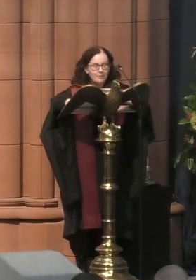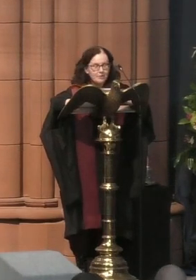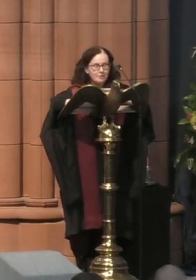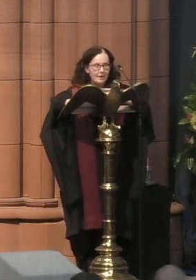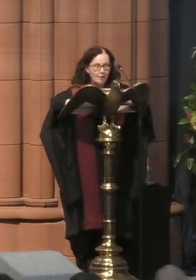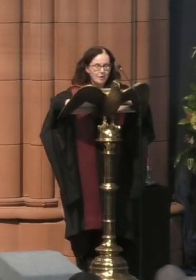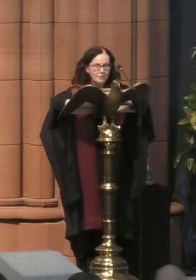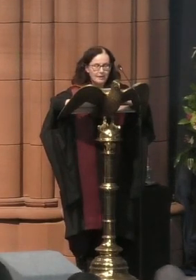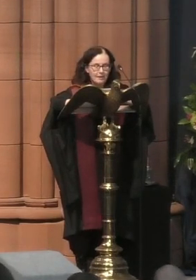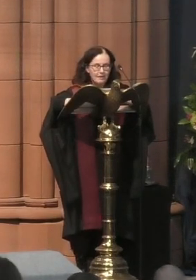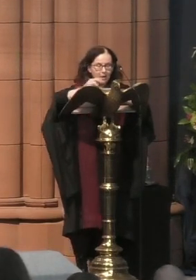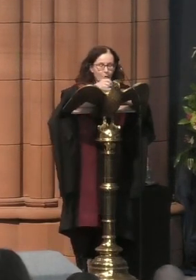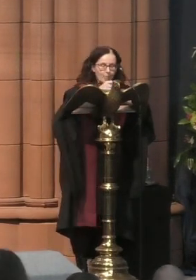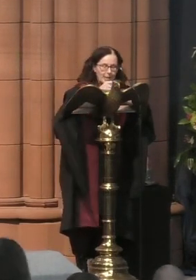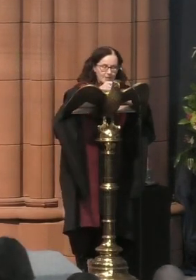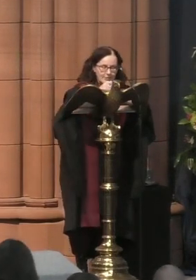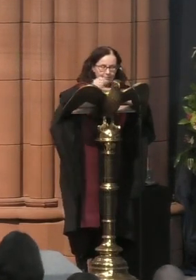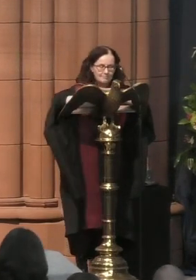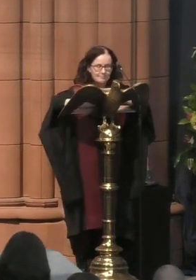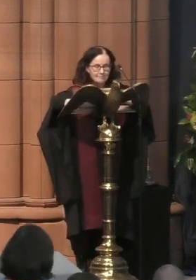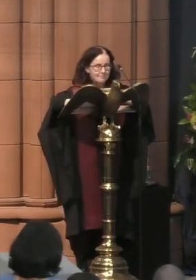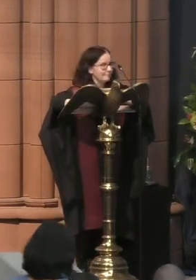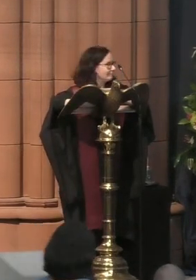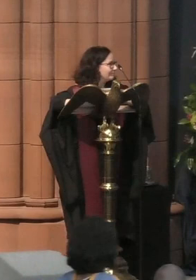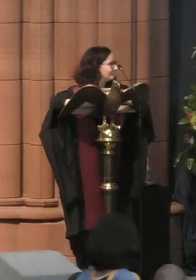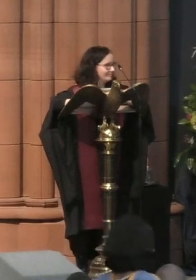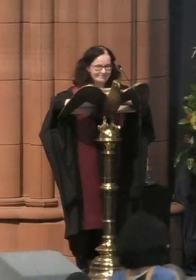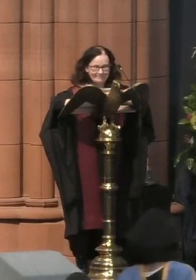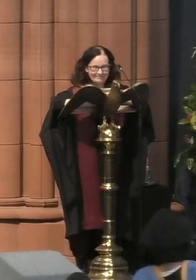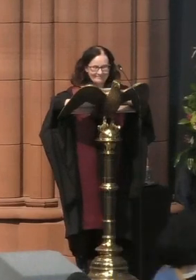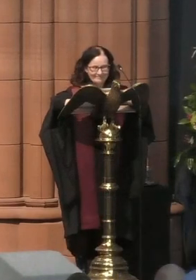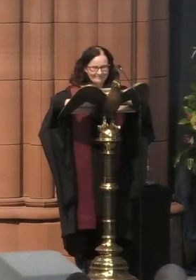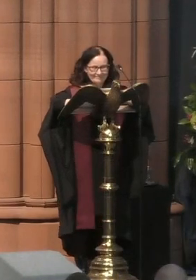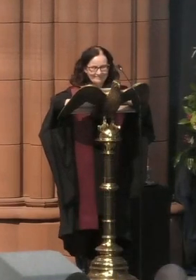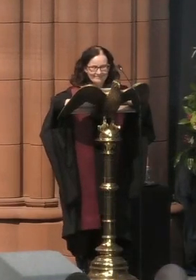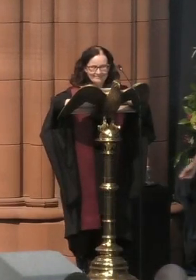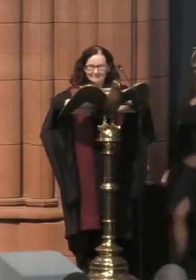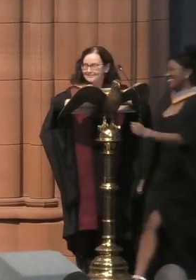In Ocupational Psychology. Neelo Binns. (AUDIENCE APPLAUDS)